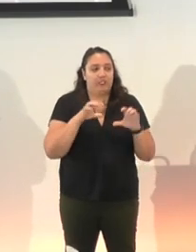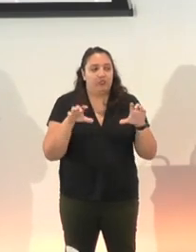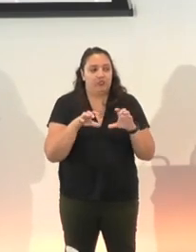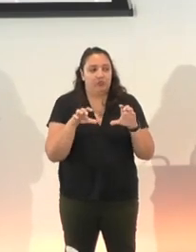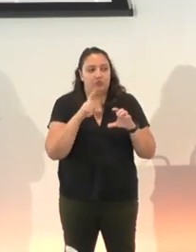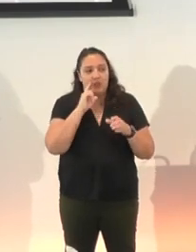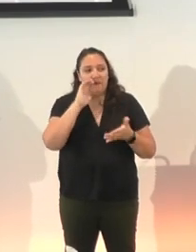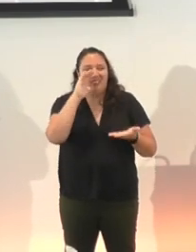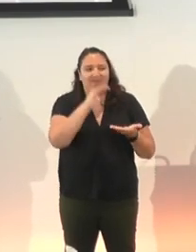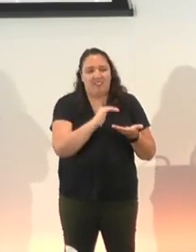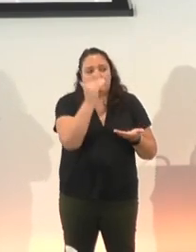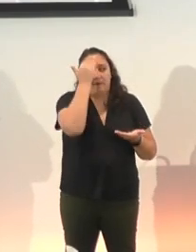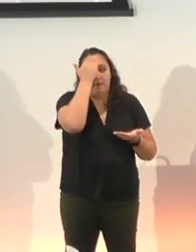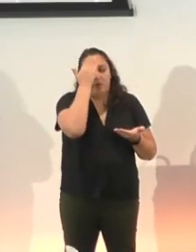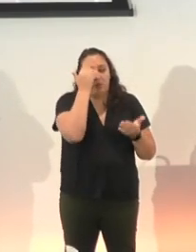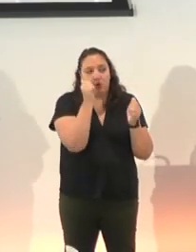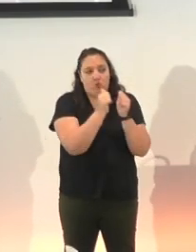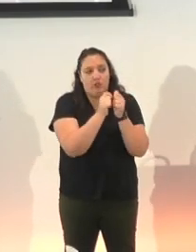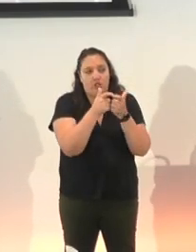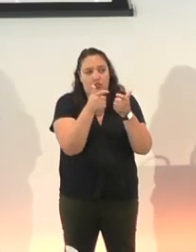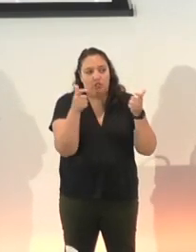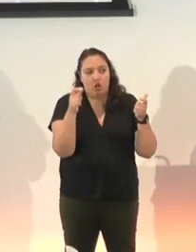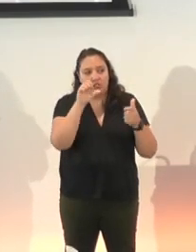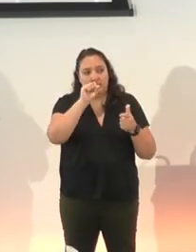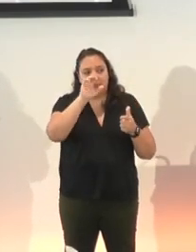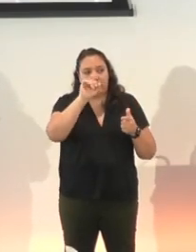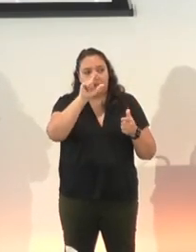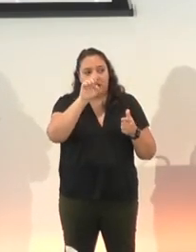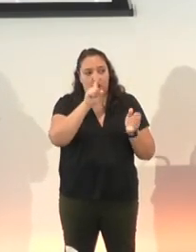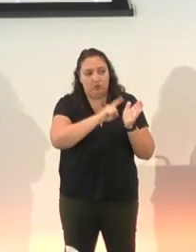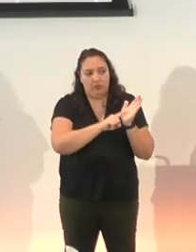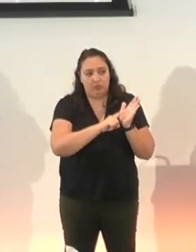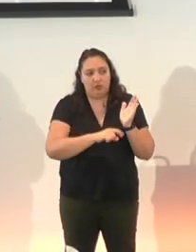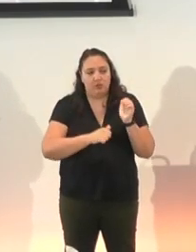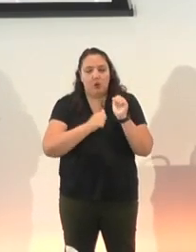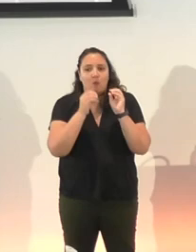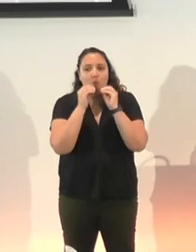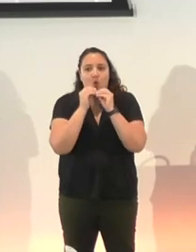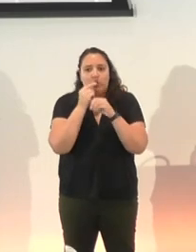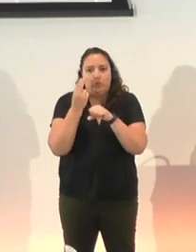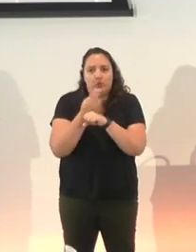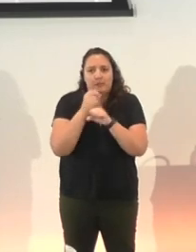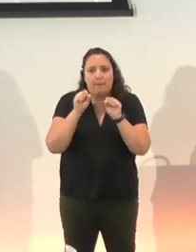less familiar with large-scale research. We do usability studies for the product we are building,